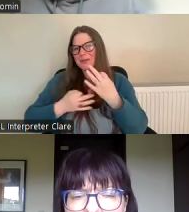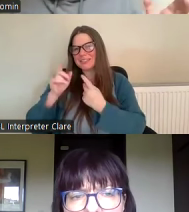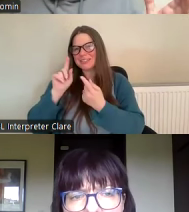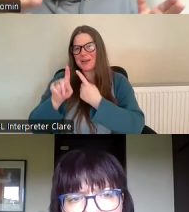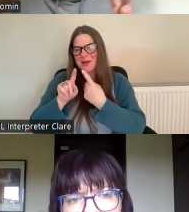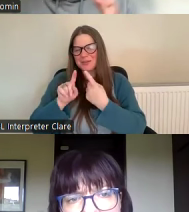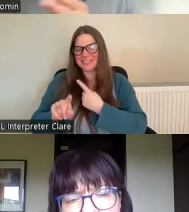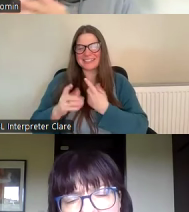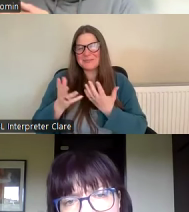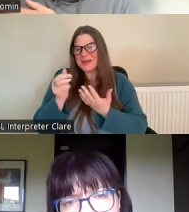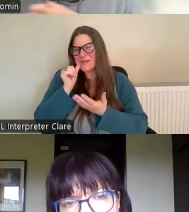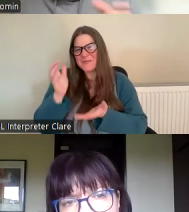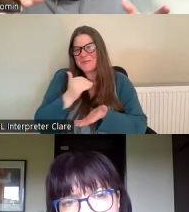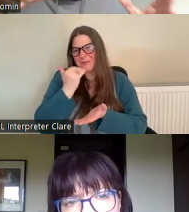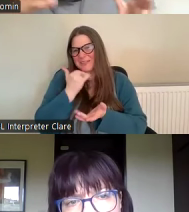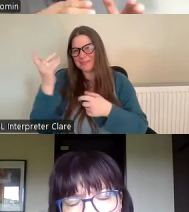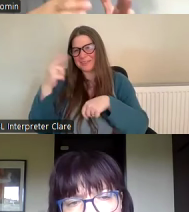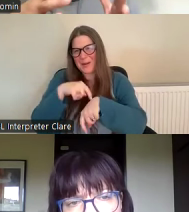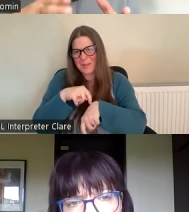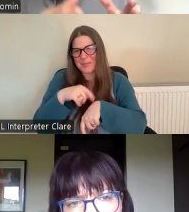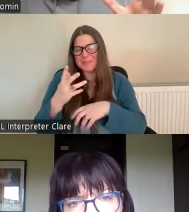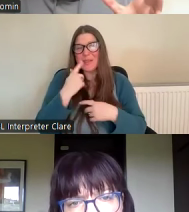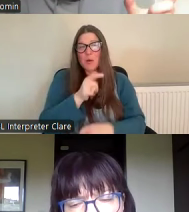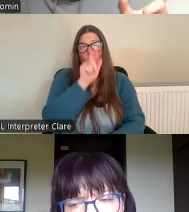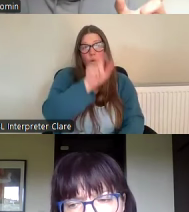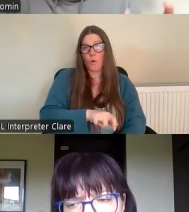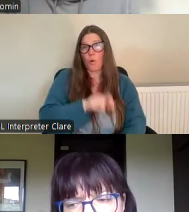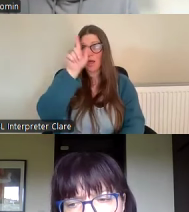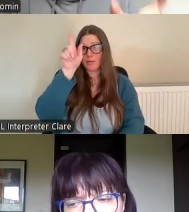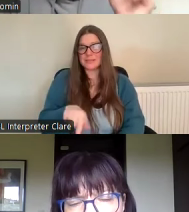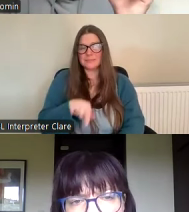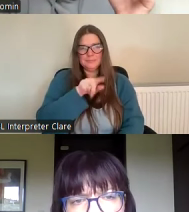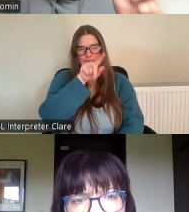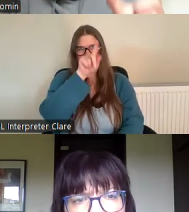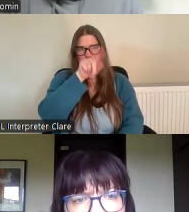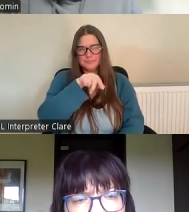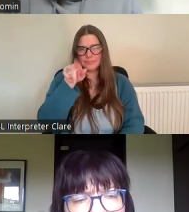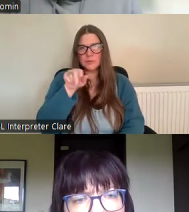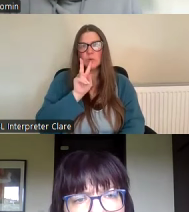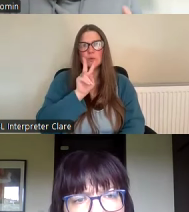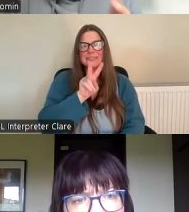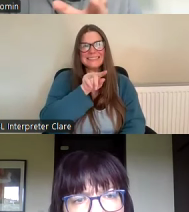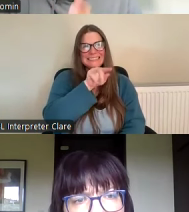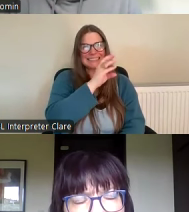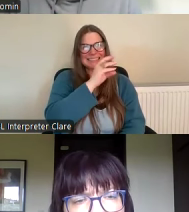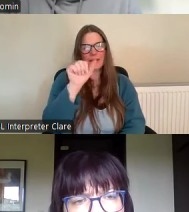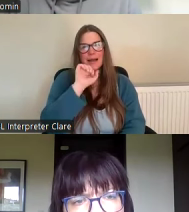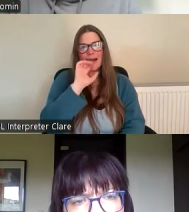to get that if we went through each of those columns. You'll see some of those columns have the year-on-year change and the three months change.